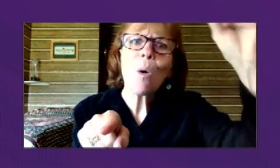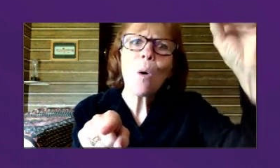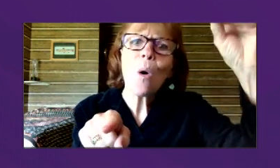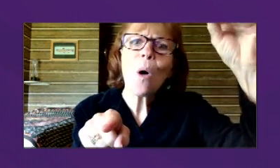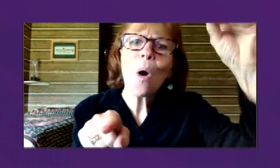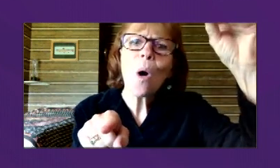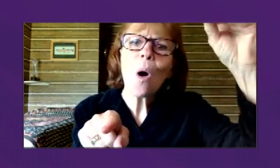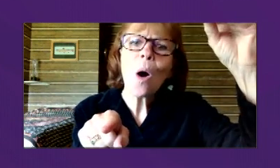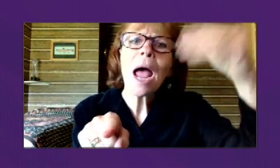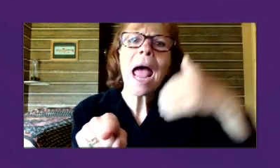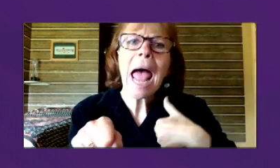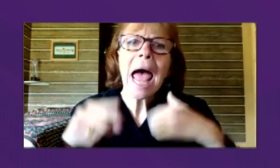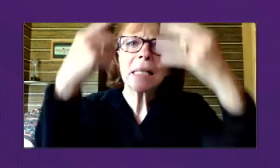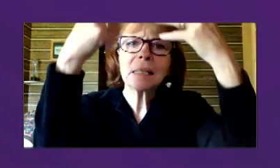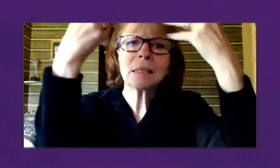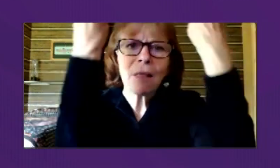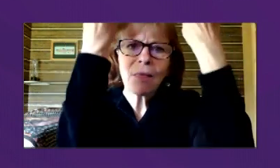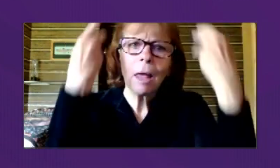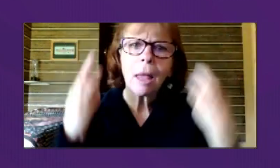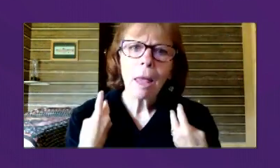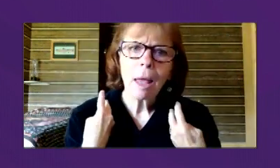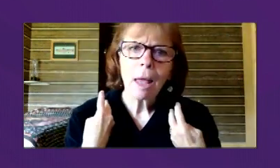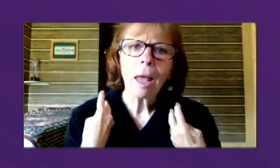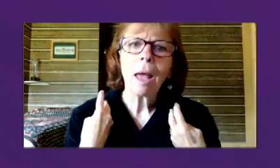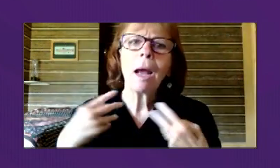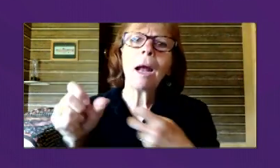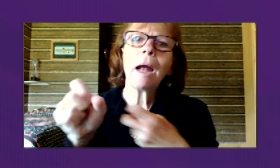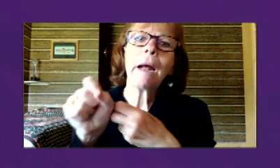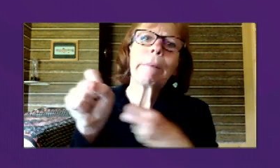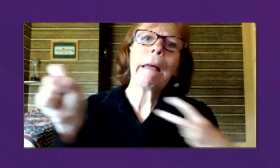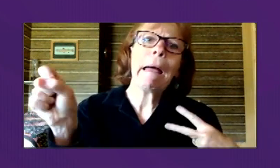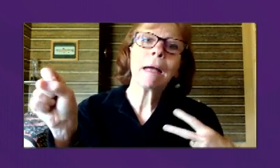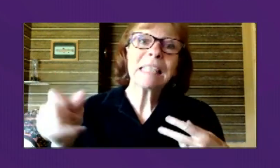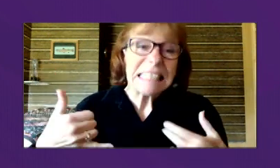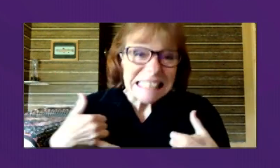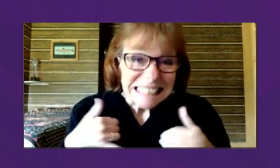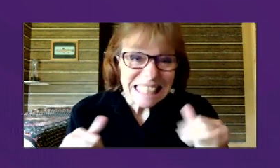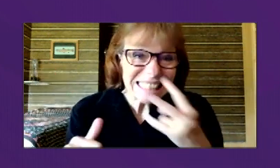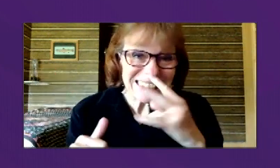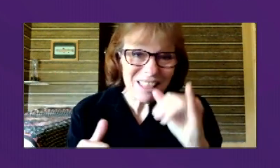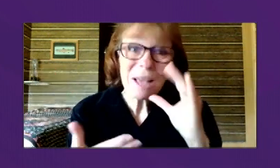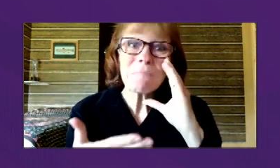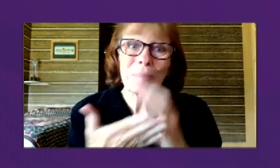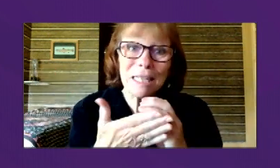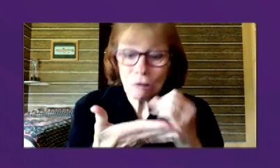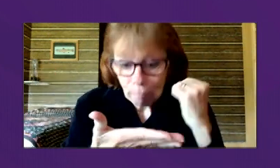costume headdress. And you can still find this packaging today. Images of costume headdresses